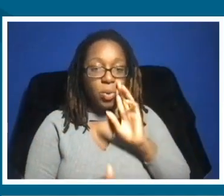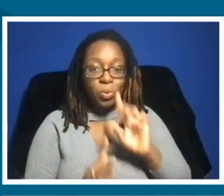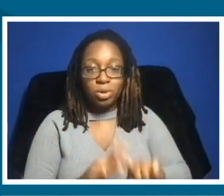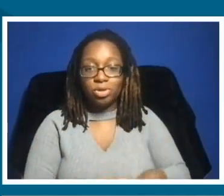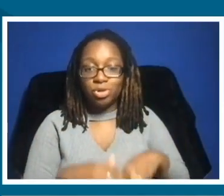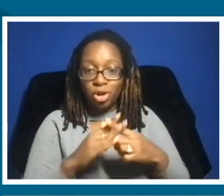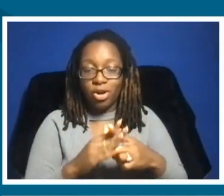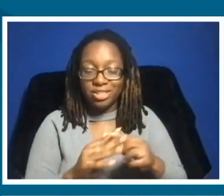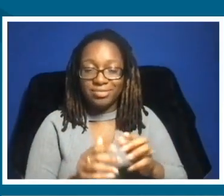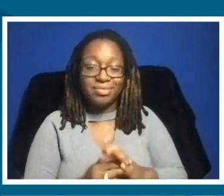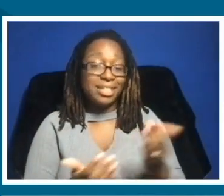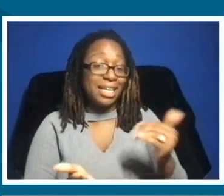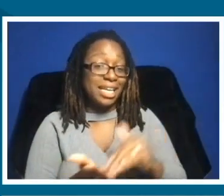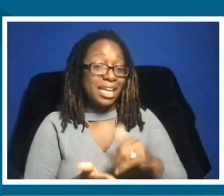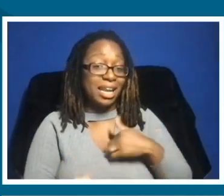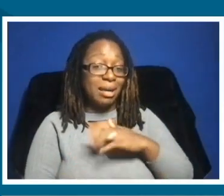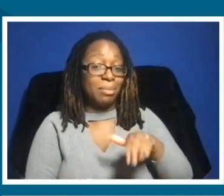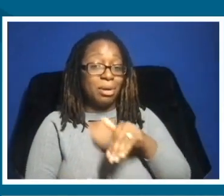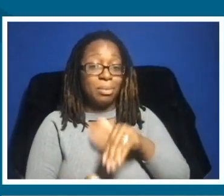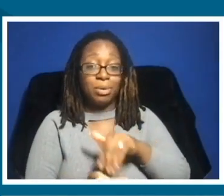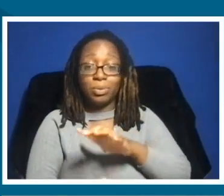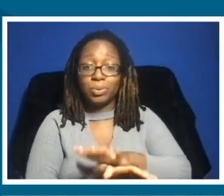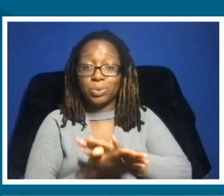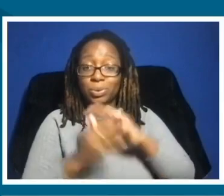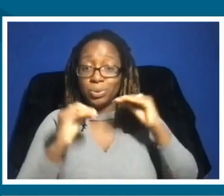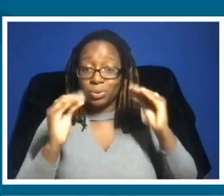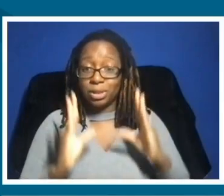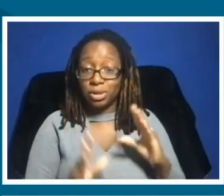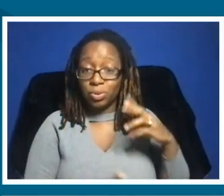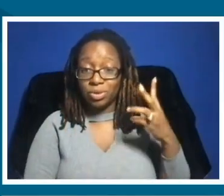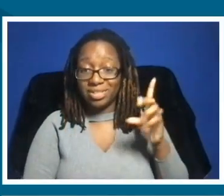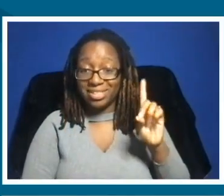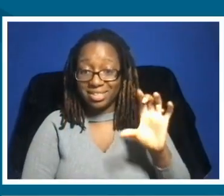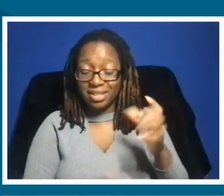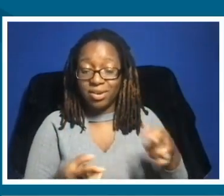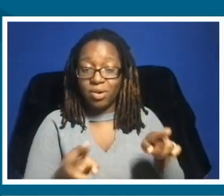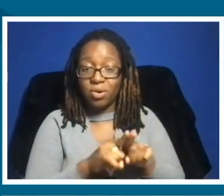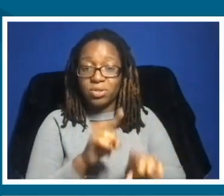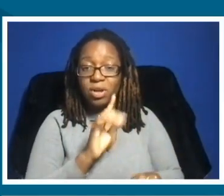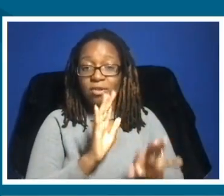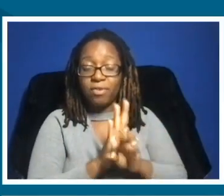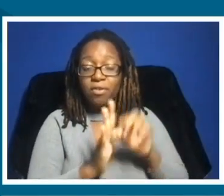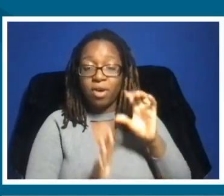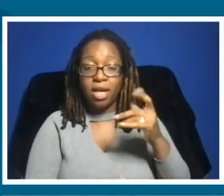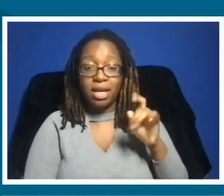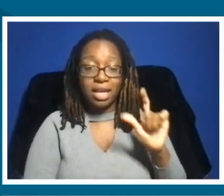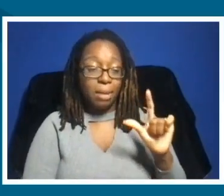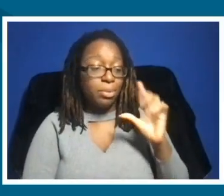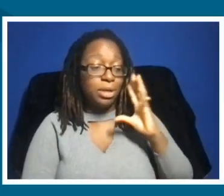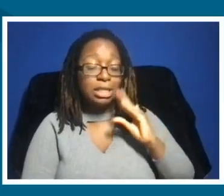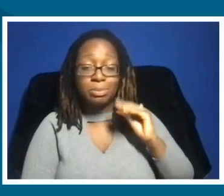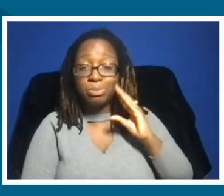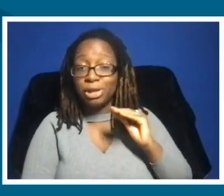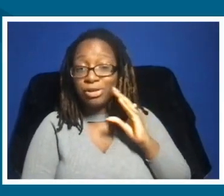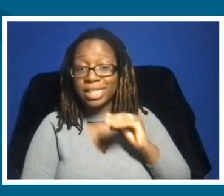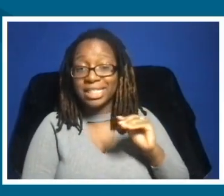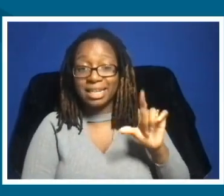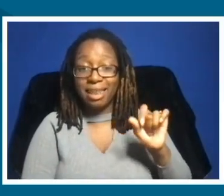school teacher in washington dc and i'm also the co-founder of capital experience lab or